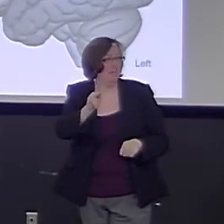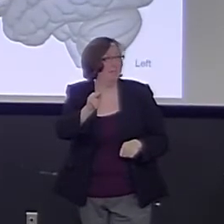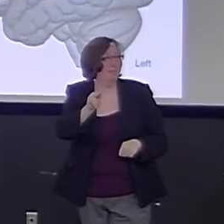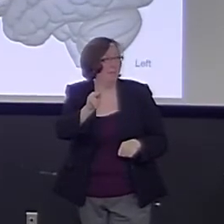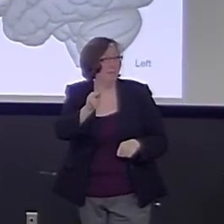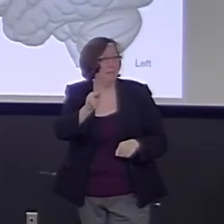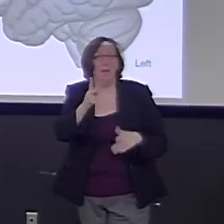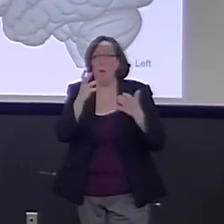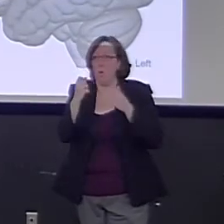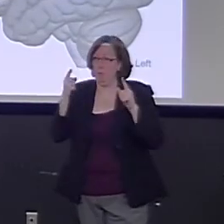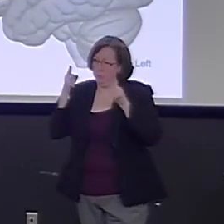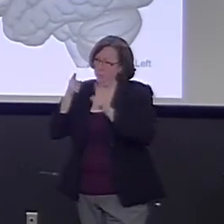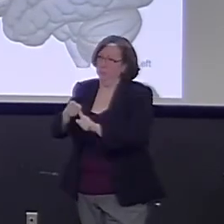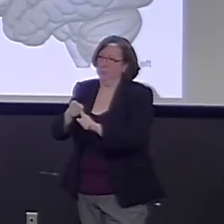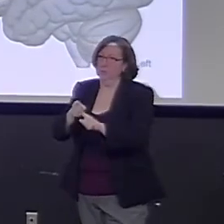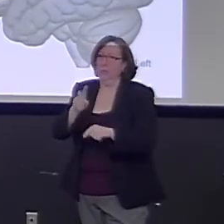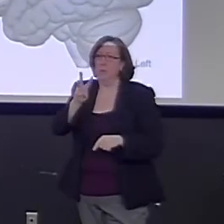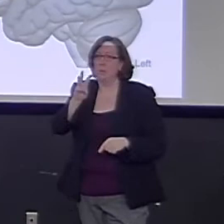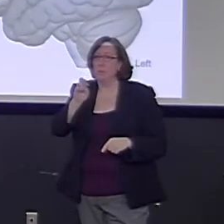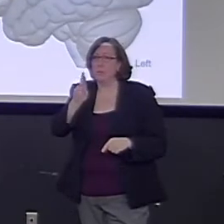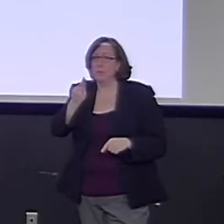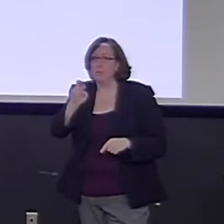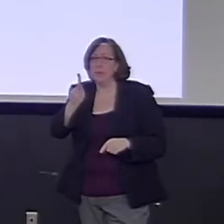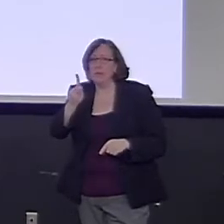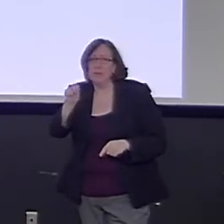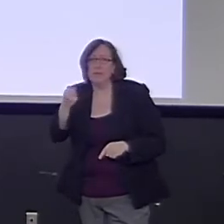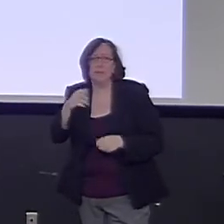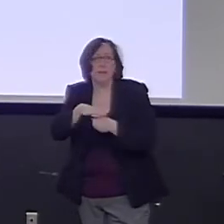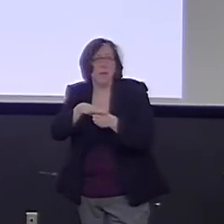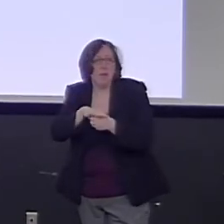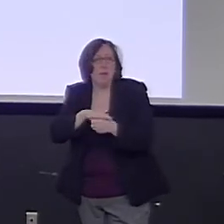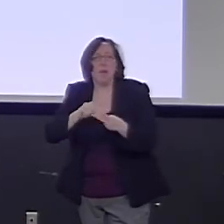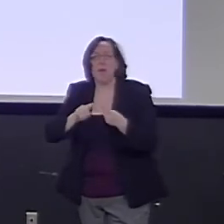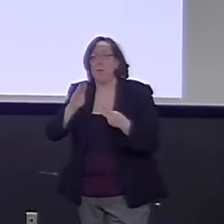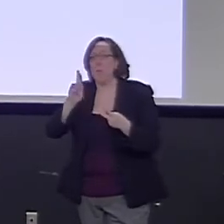Wernicke's area, Broca's area in particular. So,